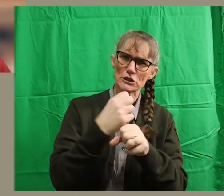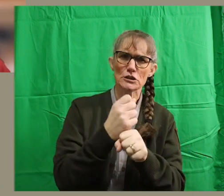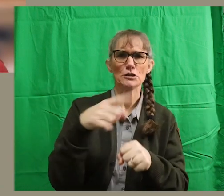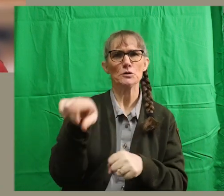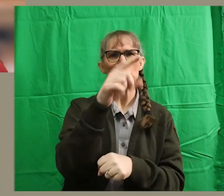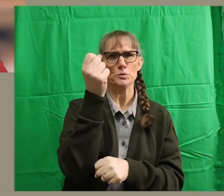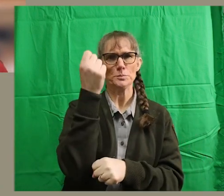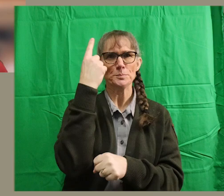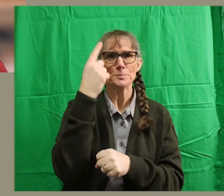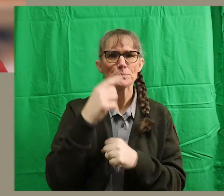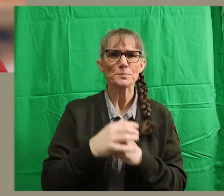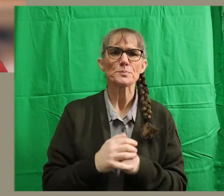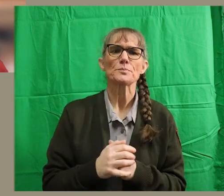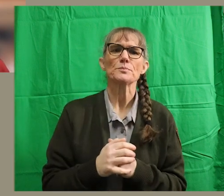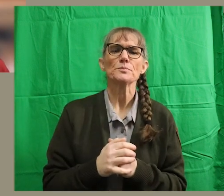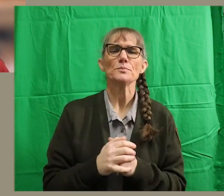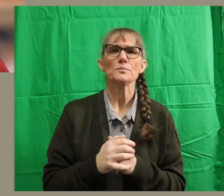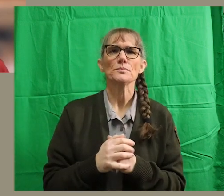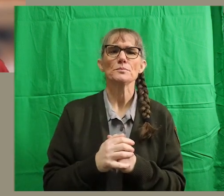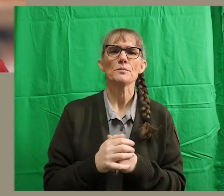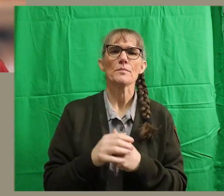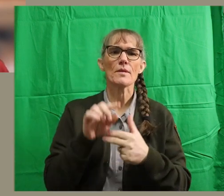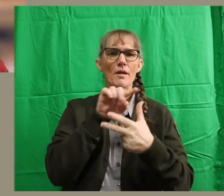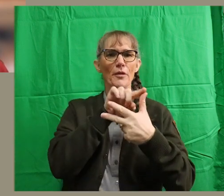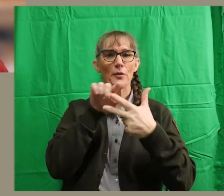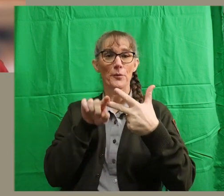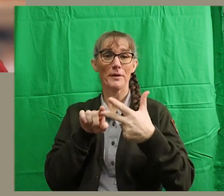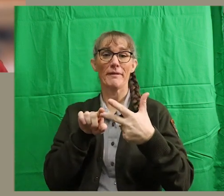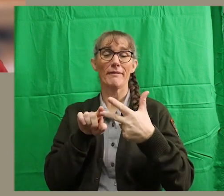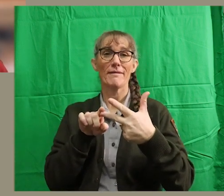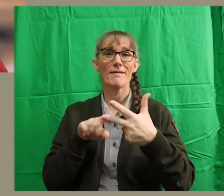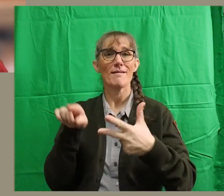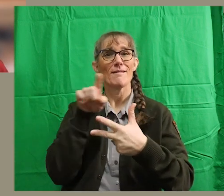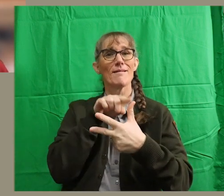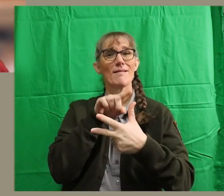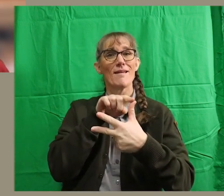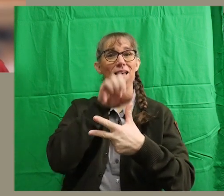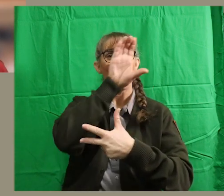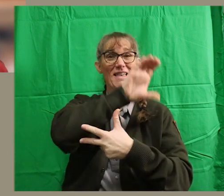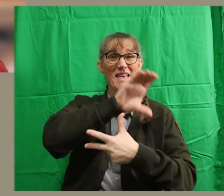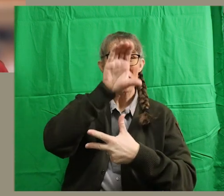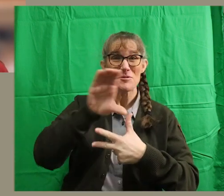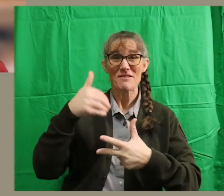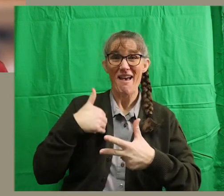the big takeaways, that I want you to get from this talk are: that first of all humps are not the